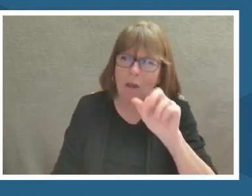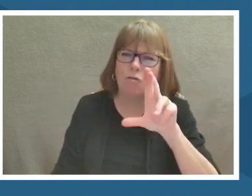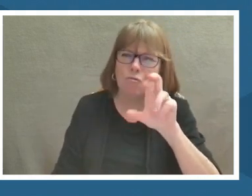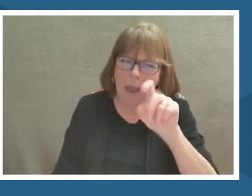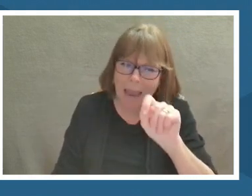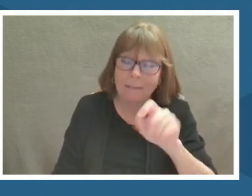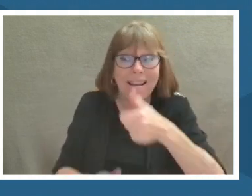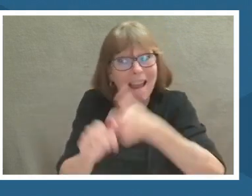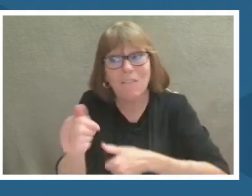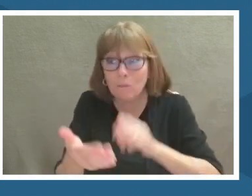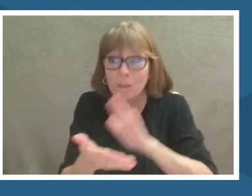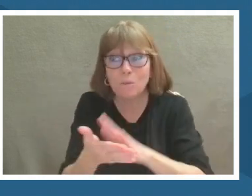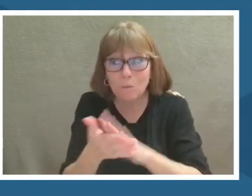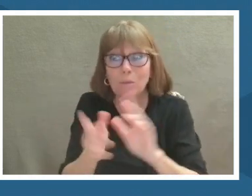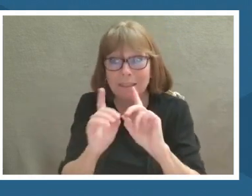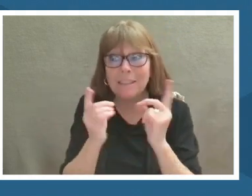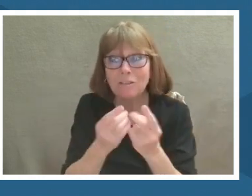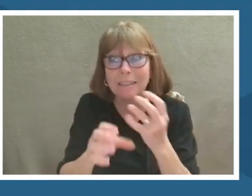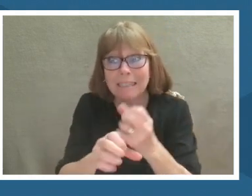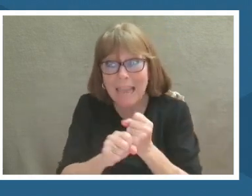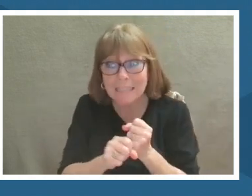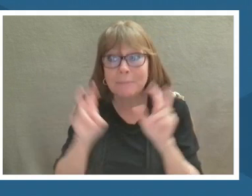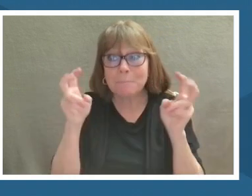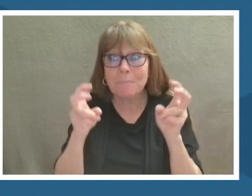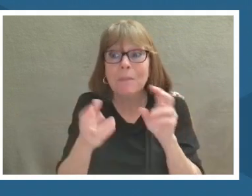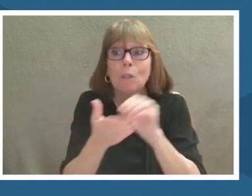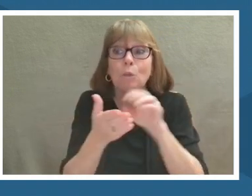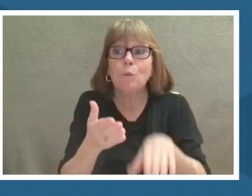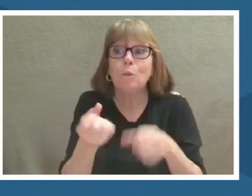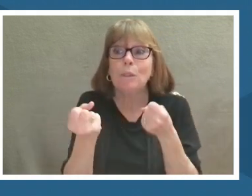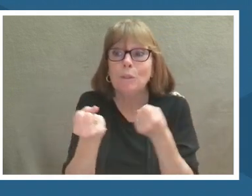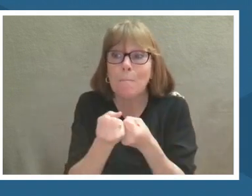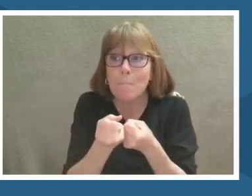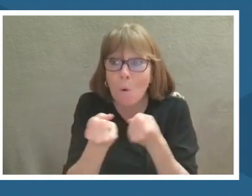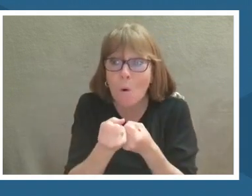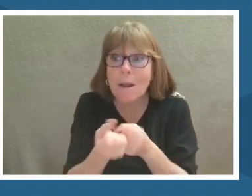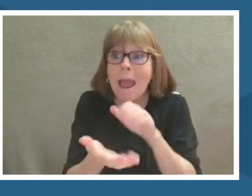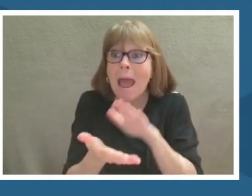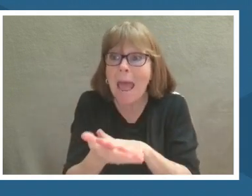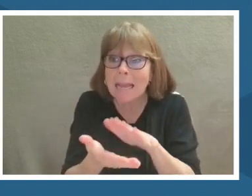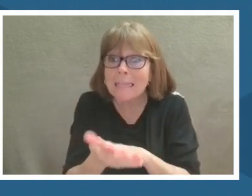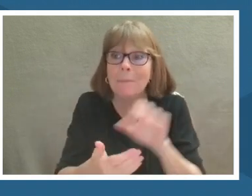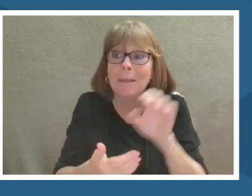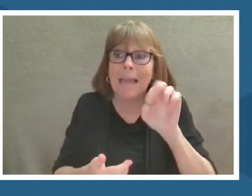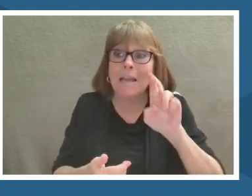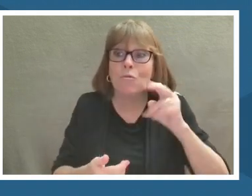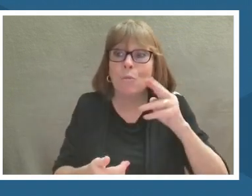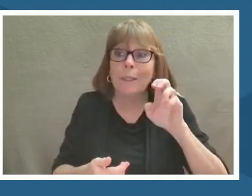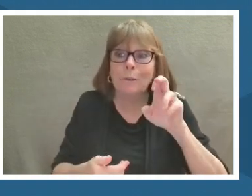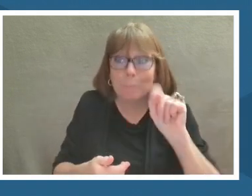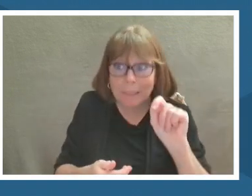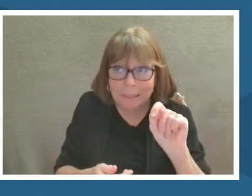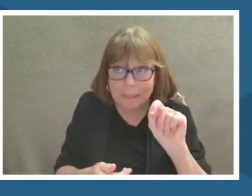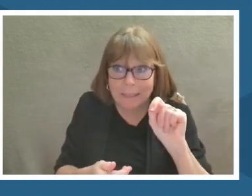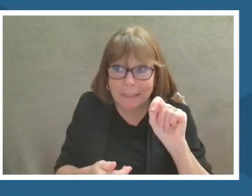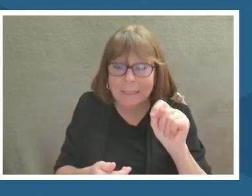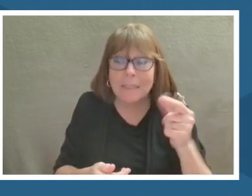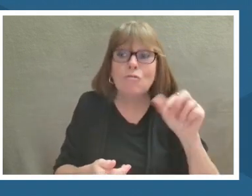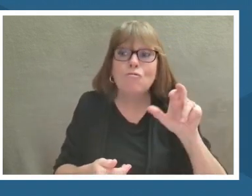called the student support and academic enrichment grant and it specifically calls for